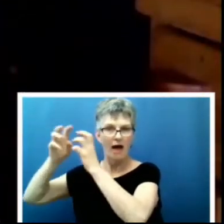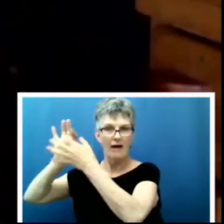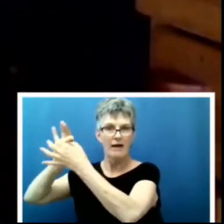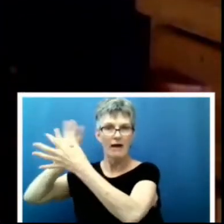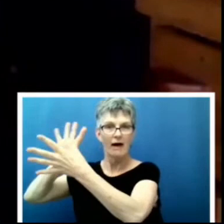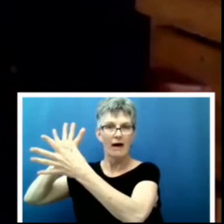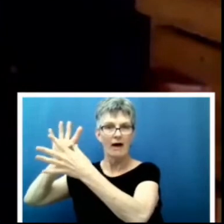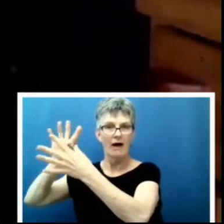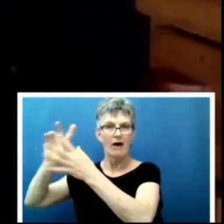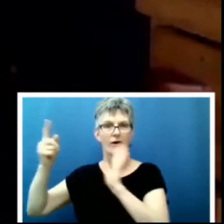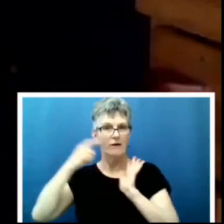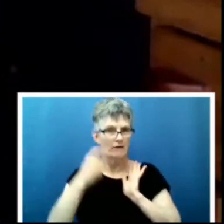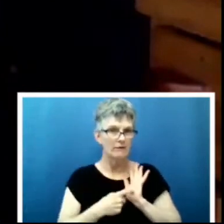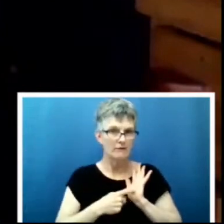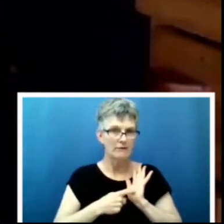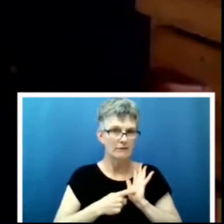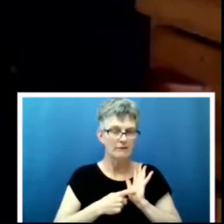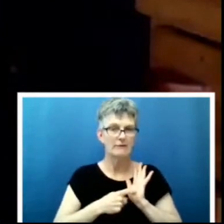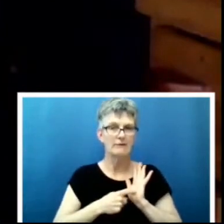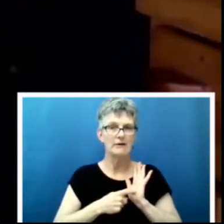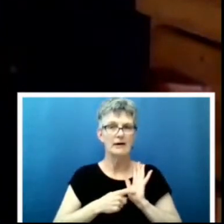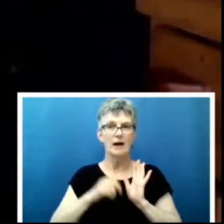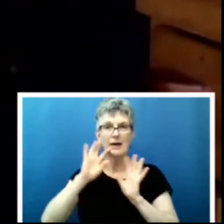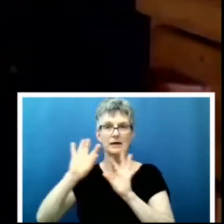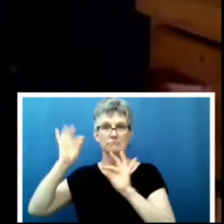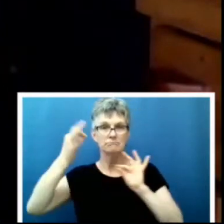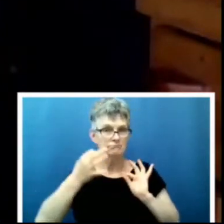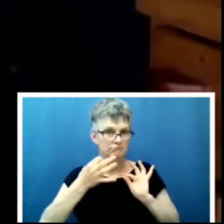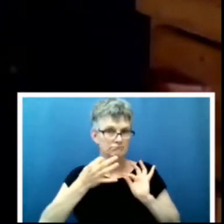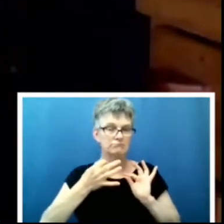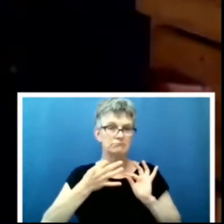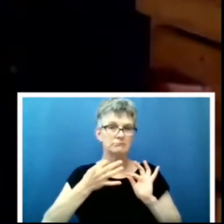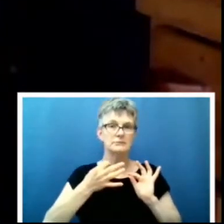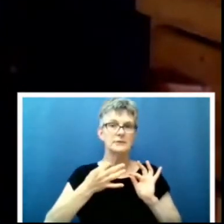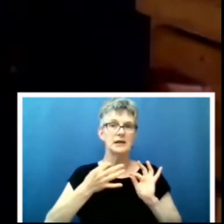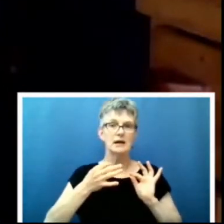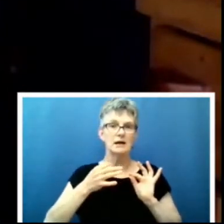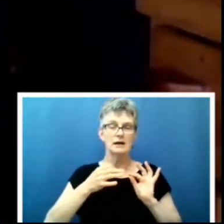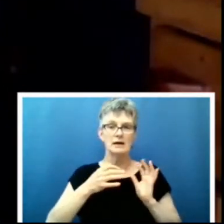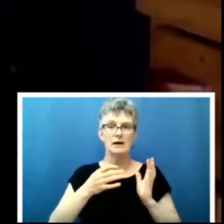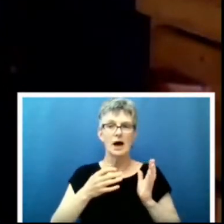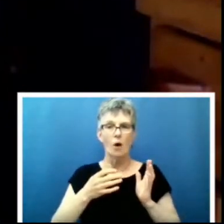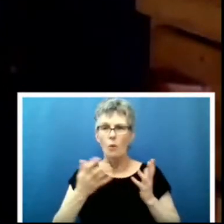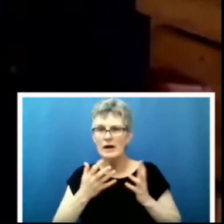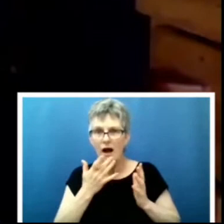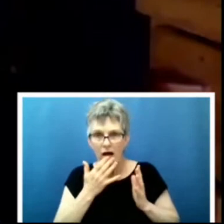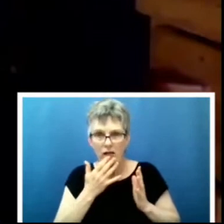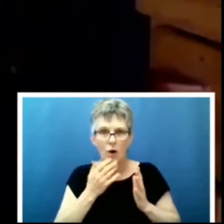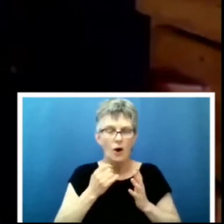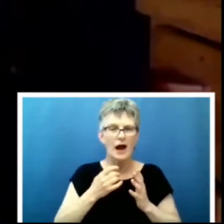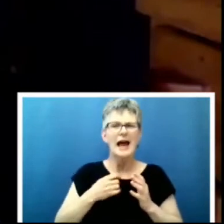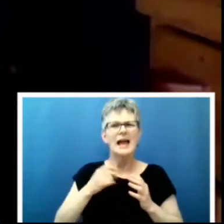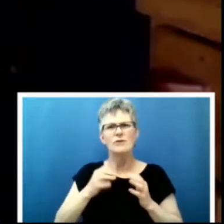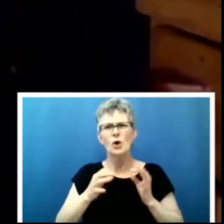So you're tricking the brain to distract itself by asking those questions so if you get involved with the color, why is it that color?